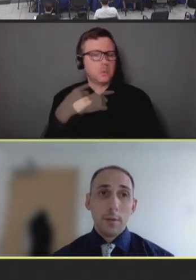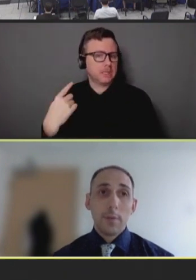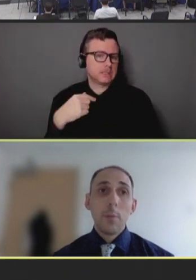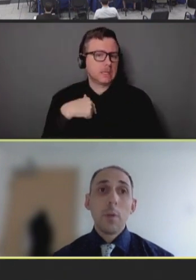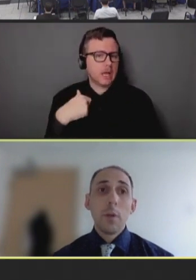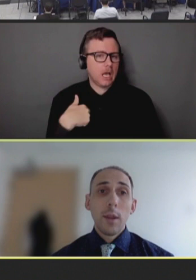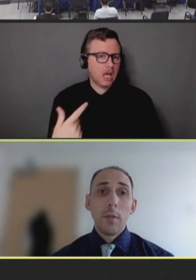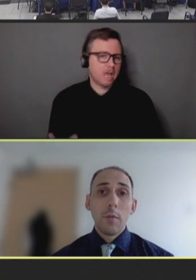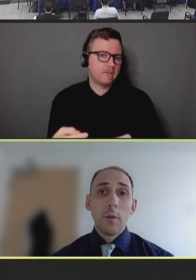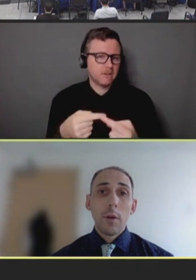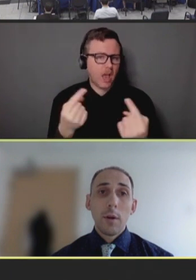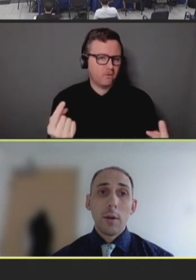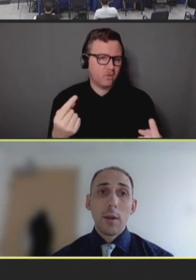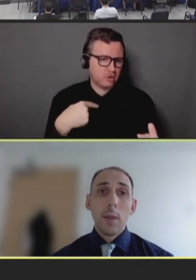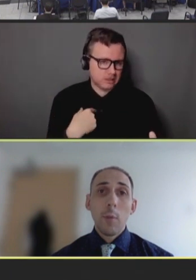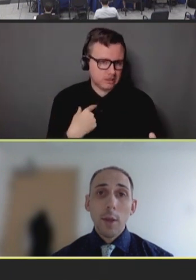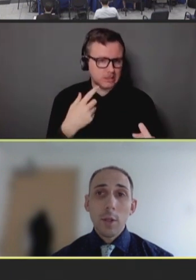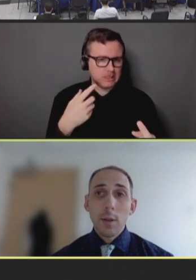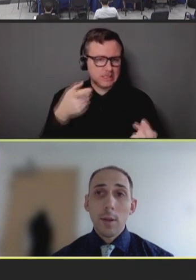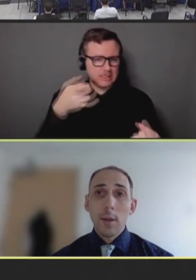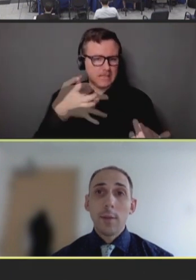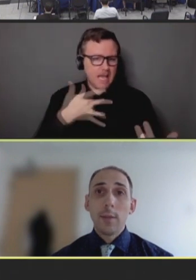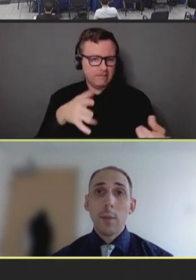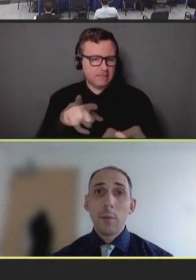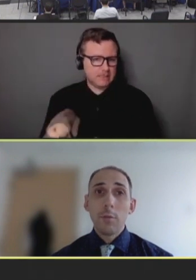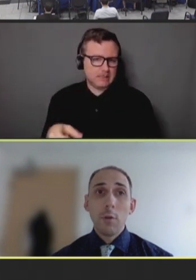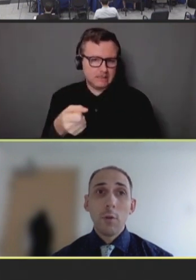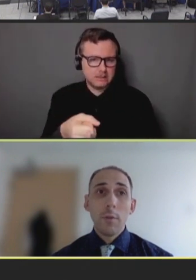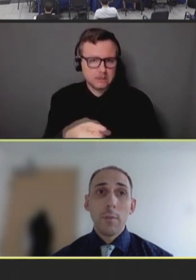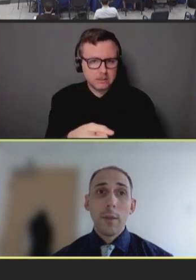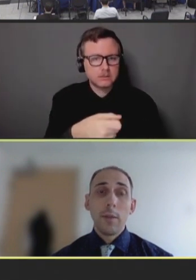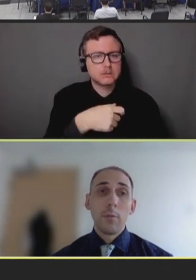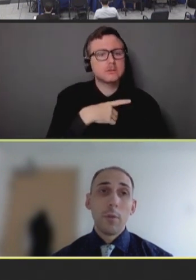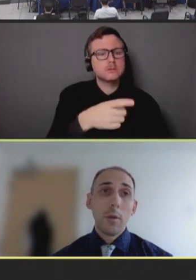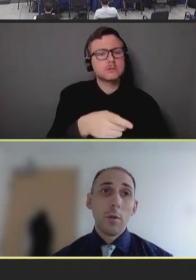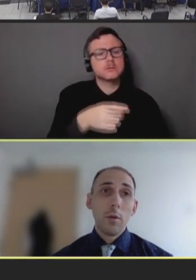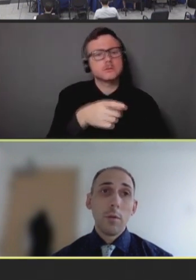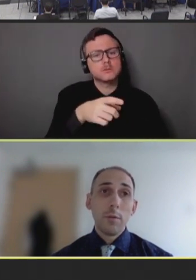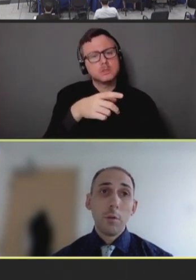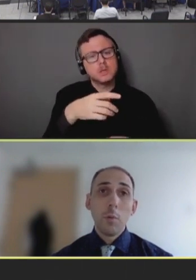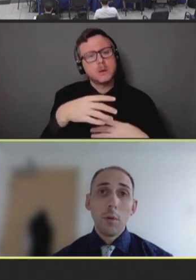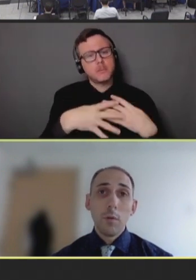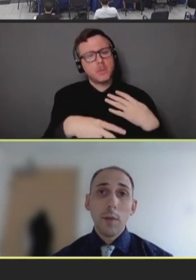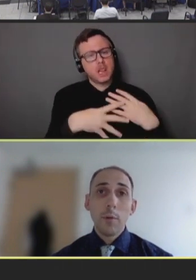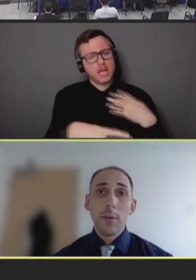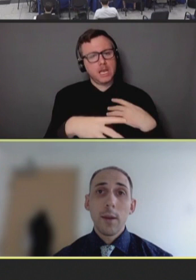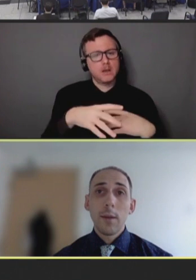Similarly, for hemorrhagic and ischemic stroke, and these were on the order of 0.5 percent